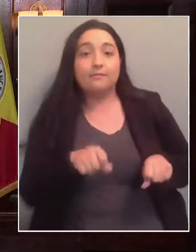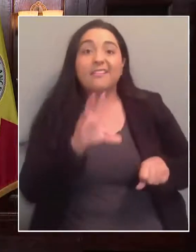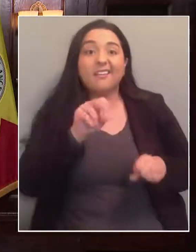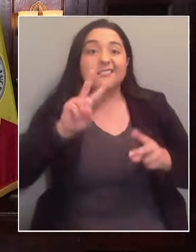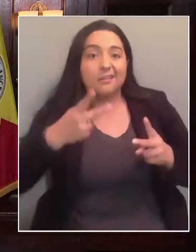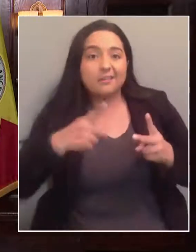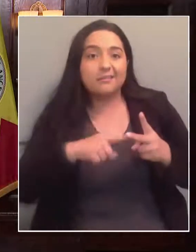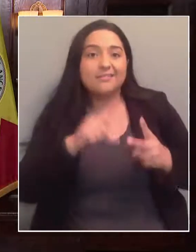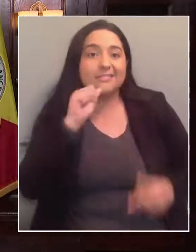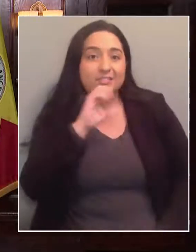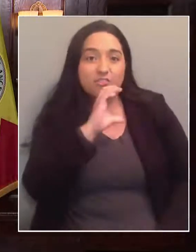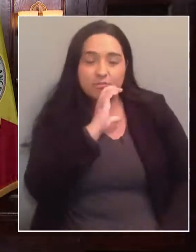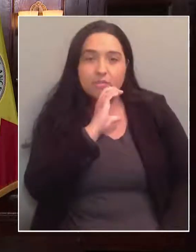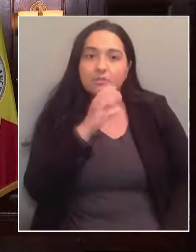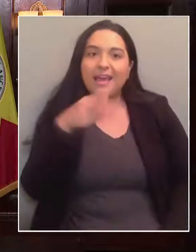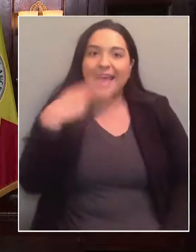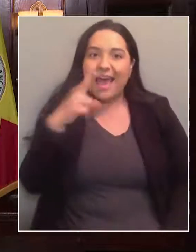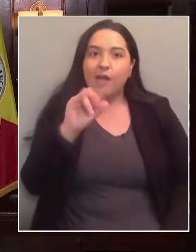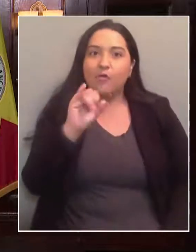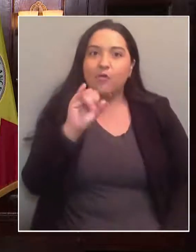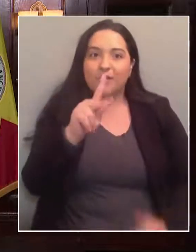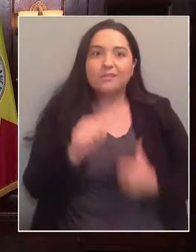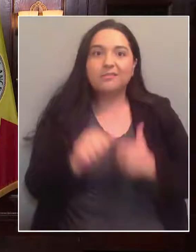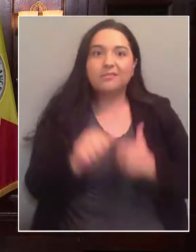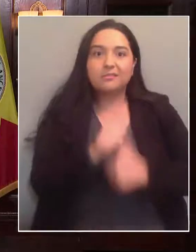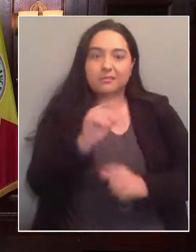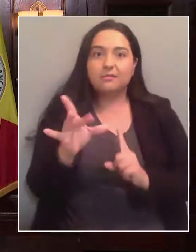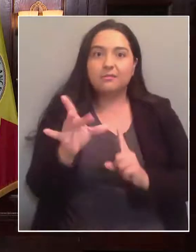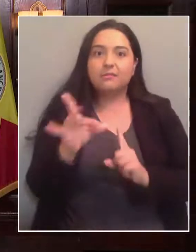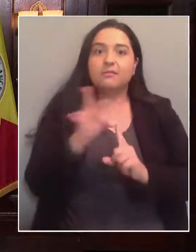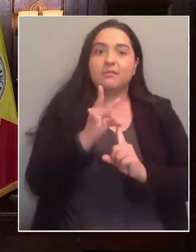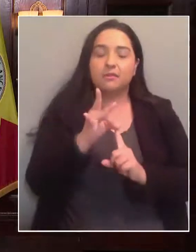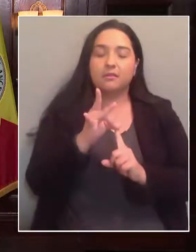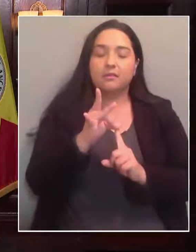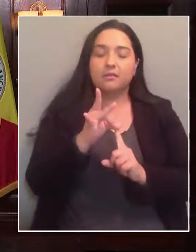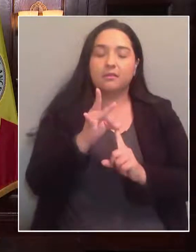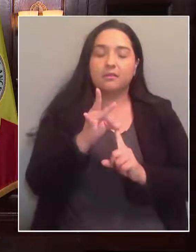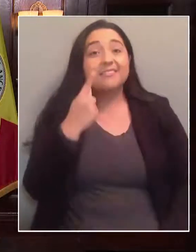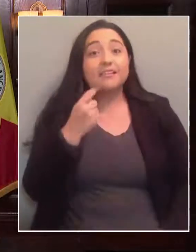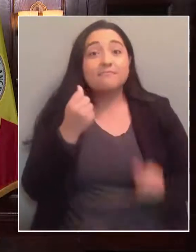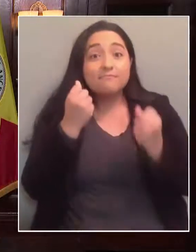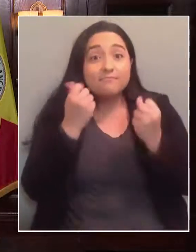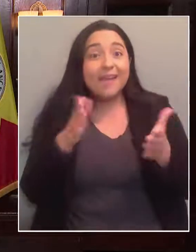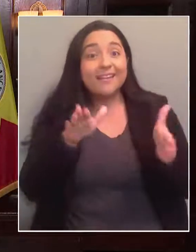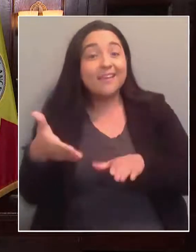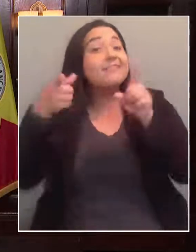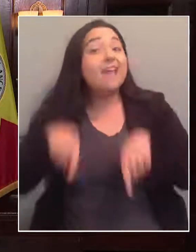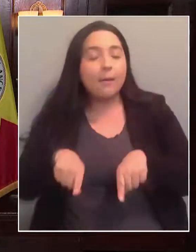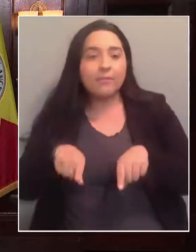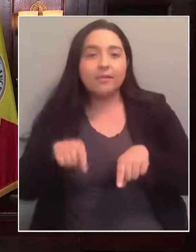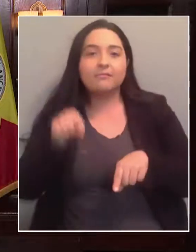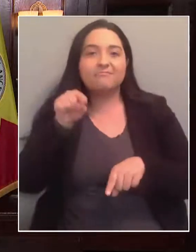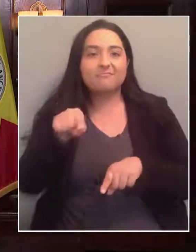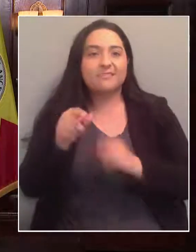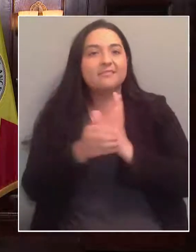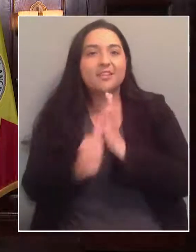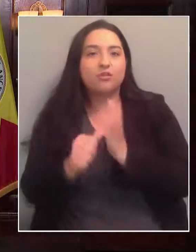MOST RISK AND RISKY TO US. THOSE AND SKILLED FACILITY HOMES.